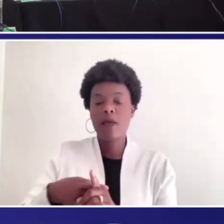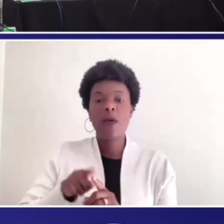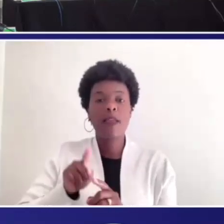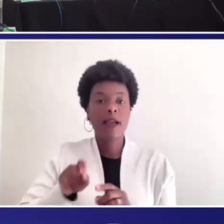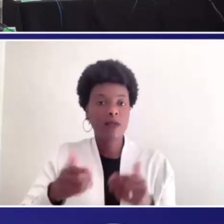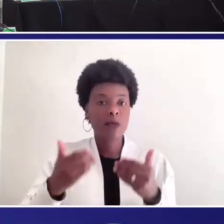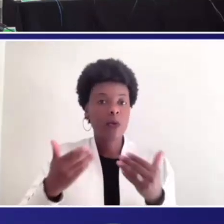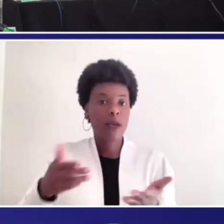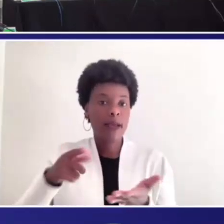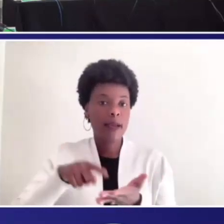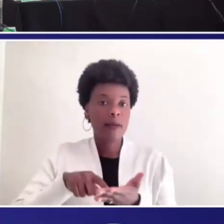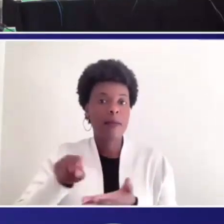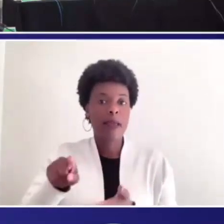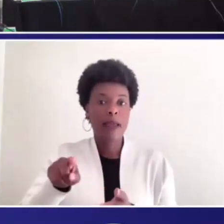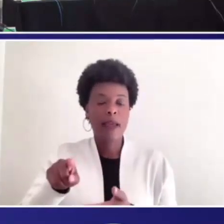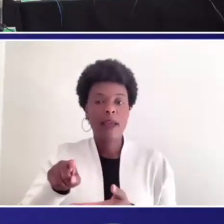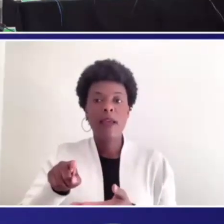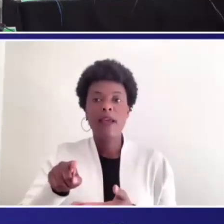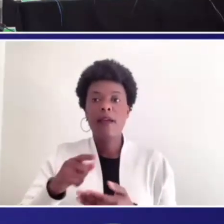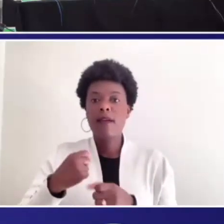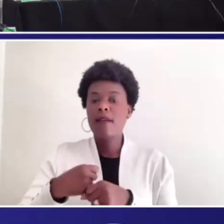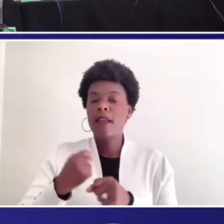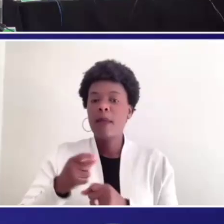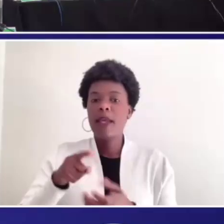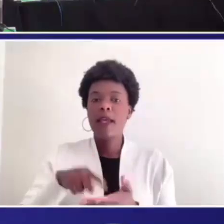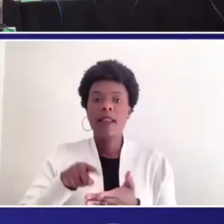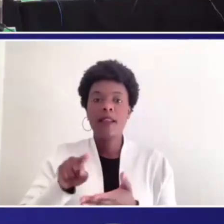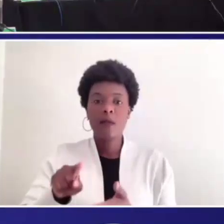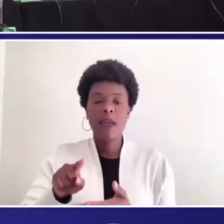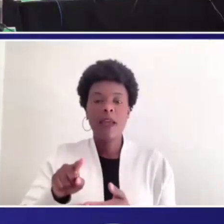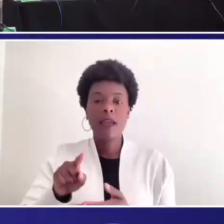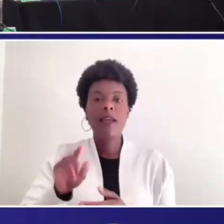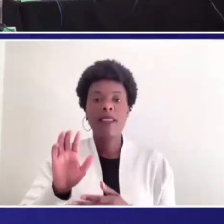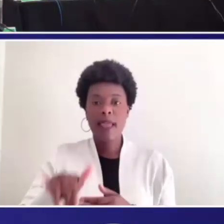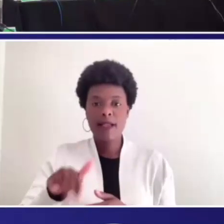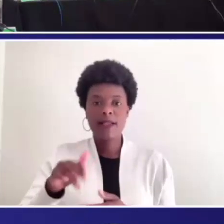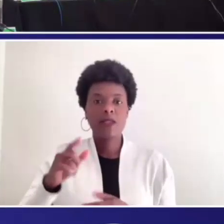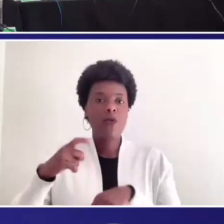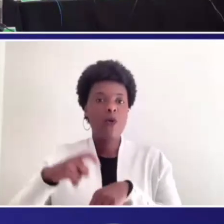they make that payment that is considered on time. By that definition,